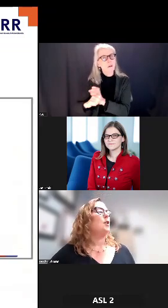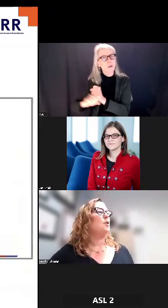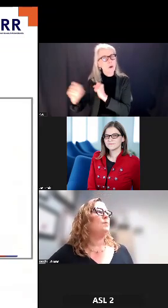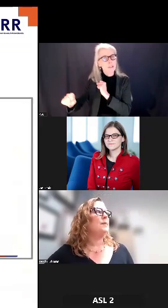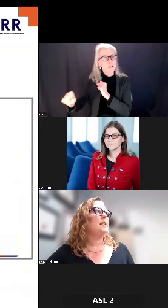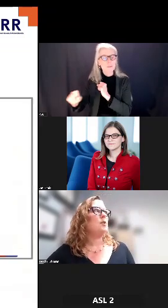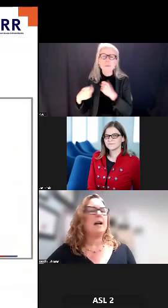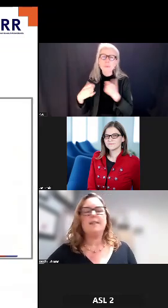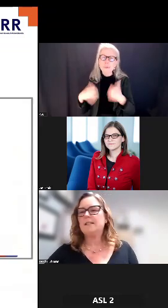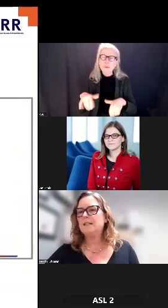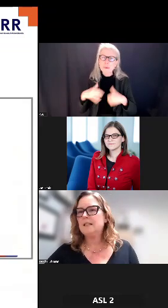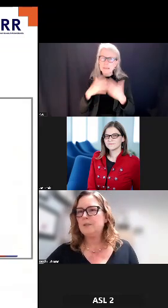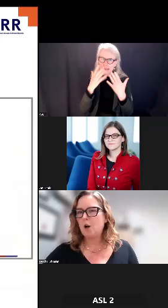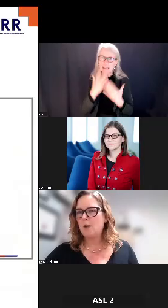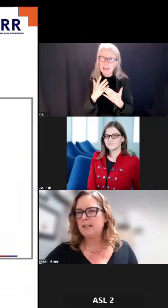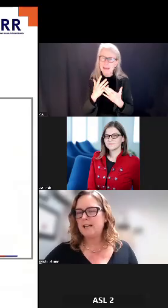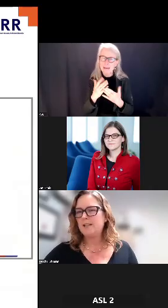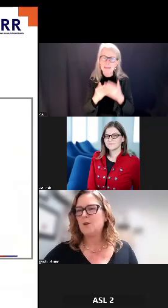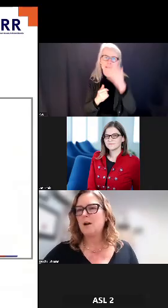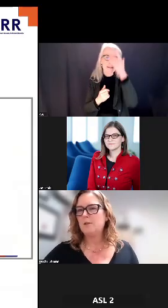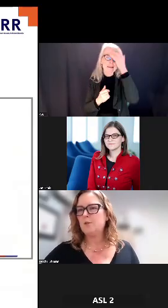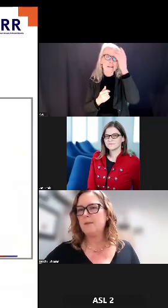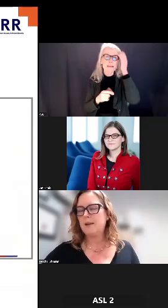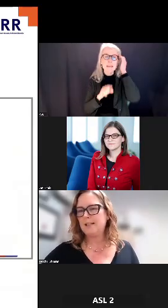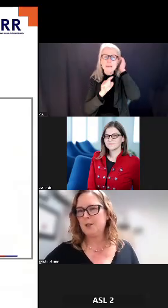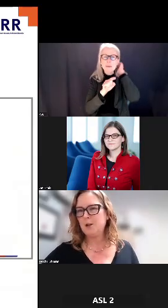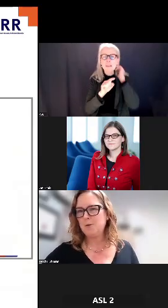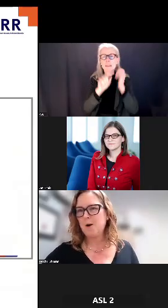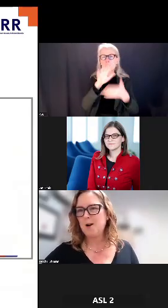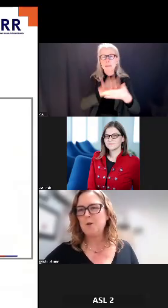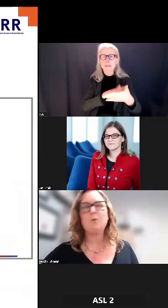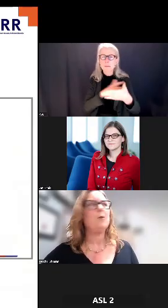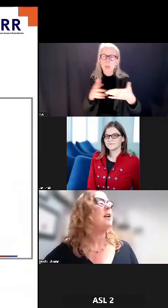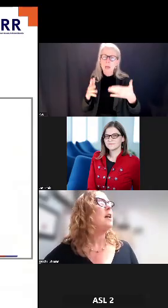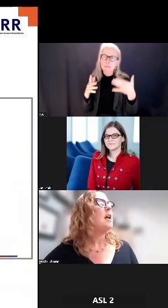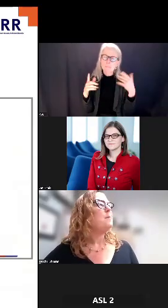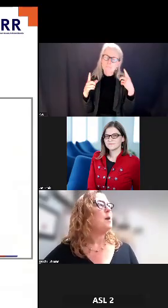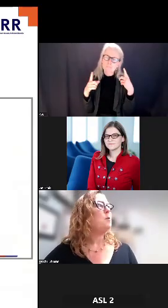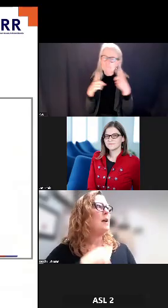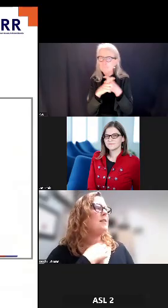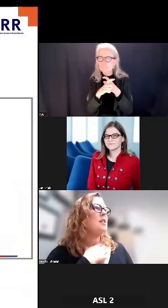So, this graph is a little bit complicated, so I'll do my best to walk you through it, but what